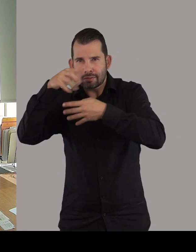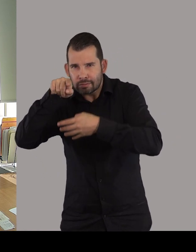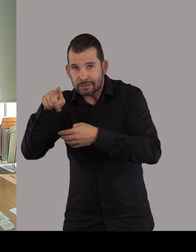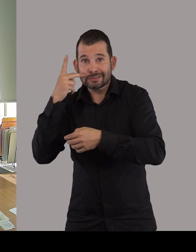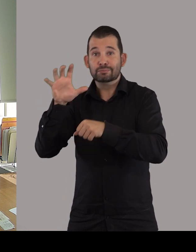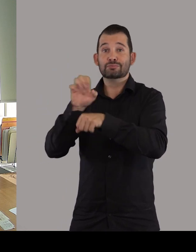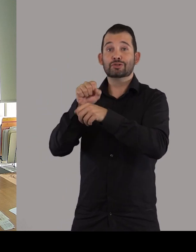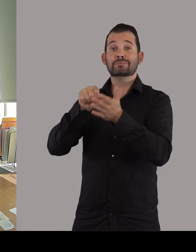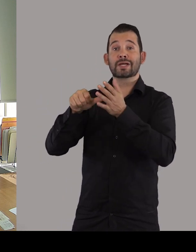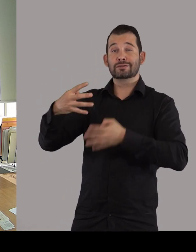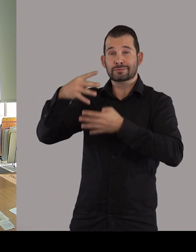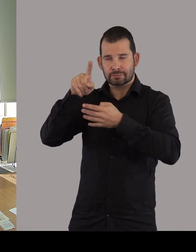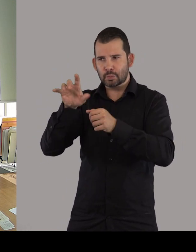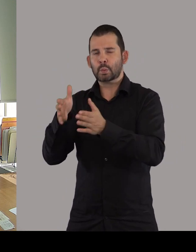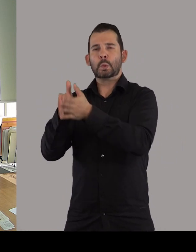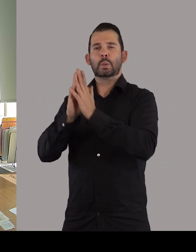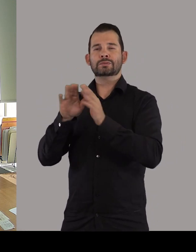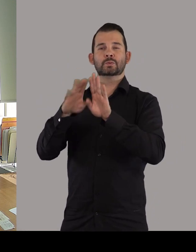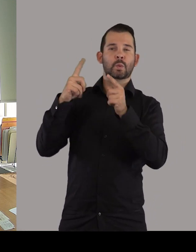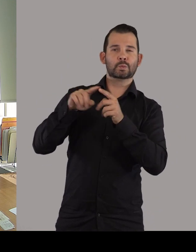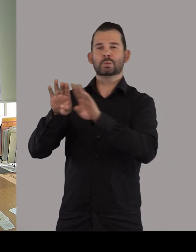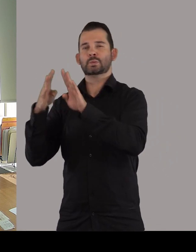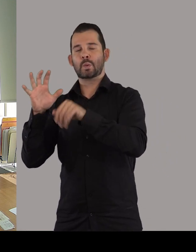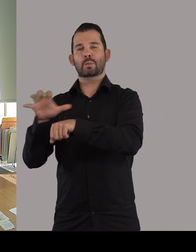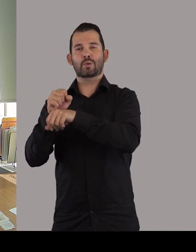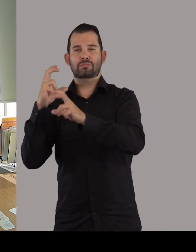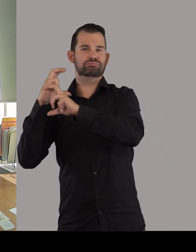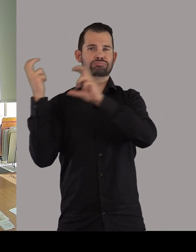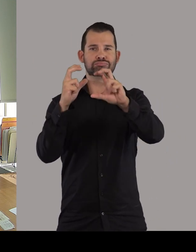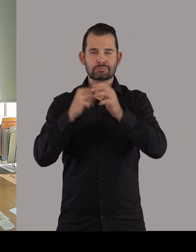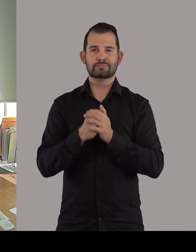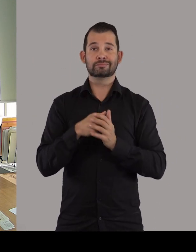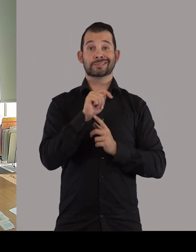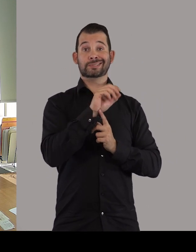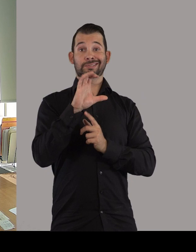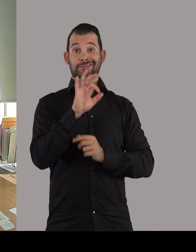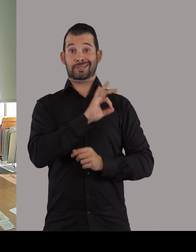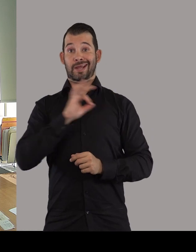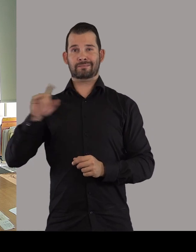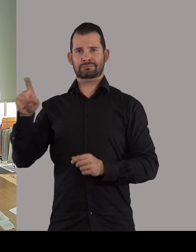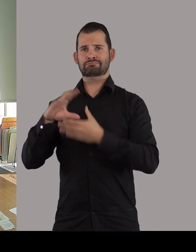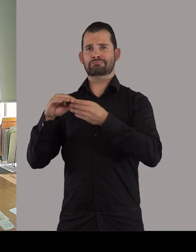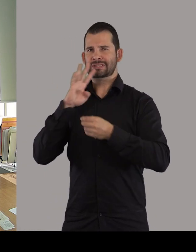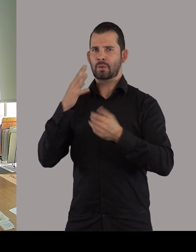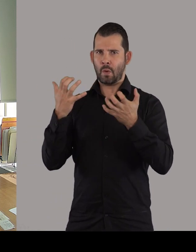and request a door-to-door booking. TTC staff have said that they would like to eventually